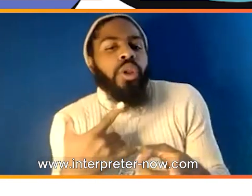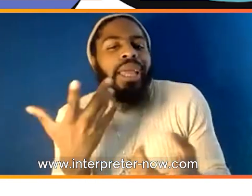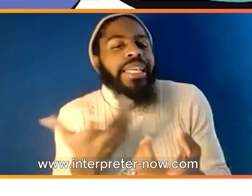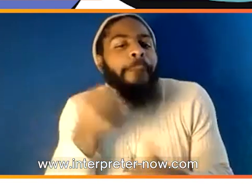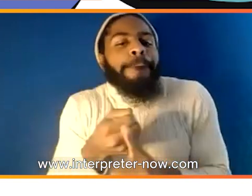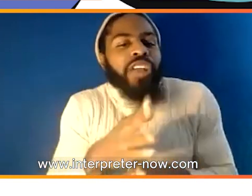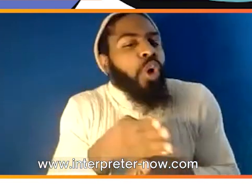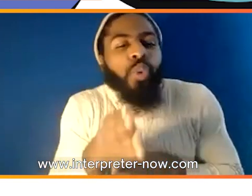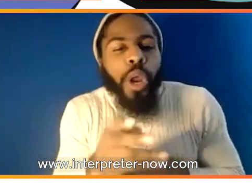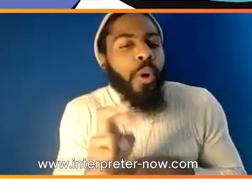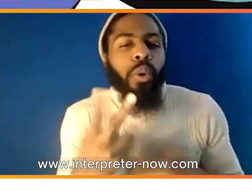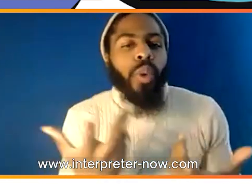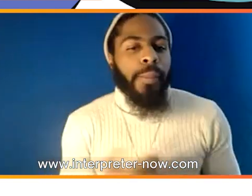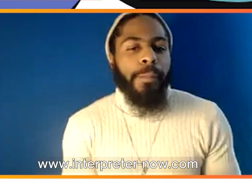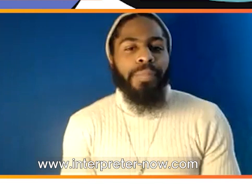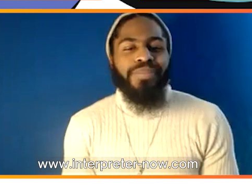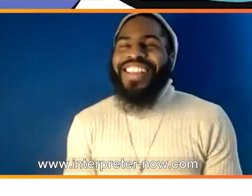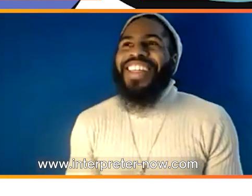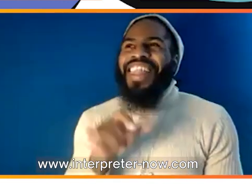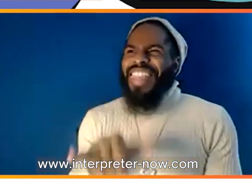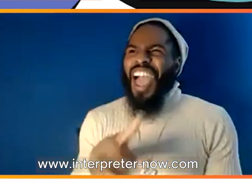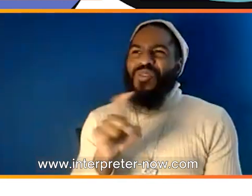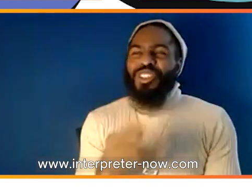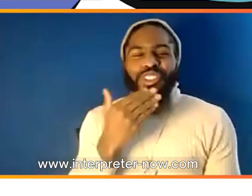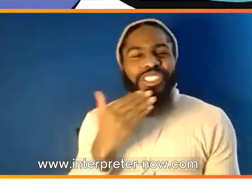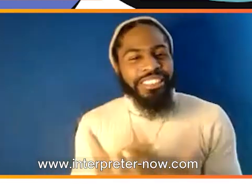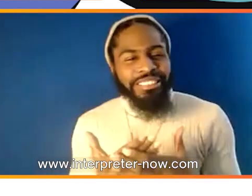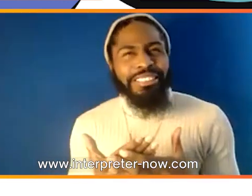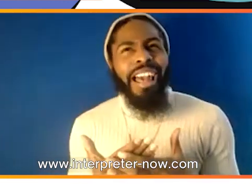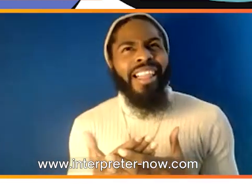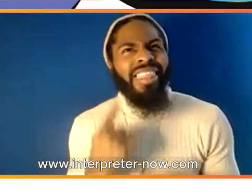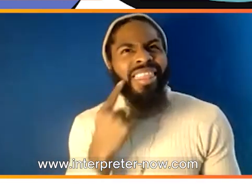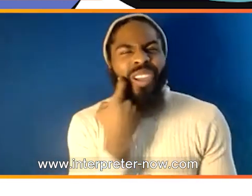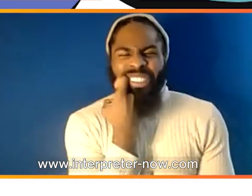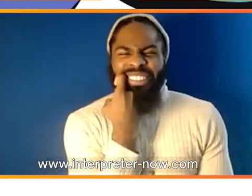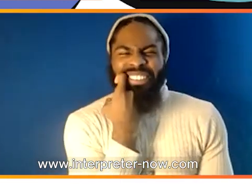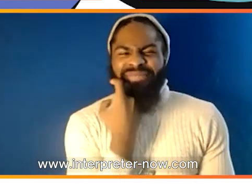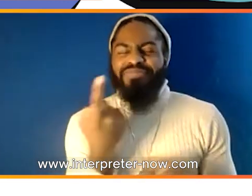my passion around allyship. I mean, just back to what I said about how you do it, where